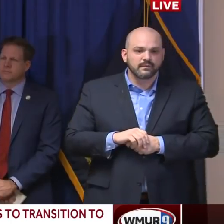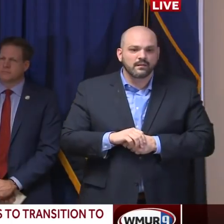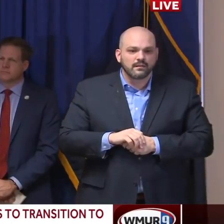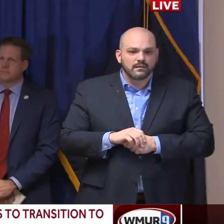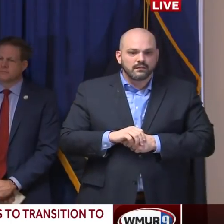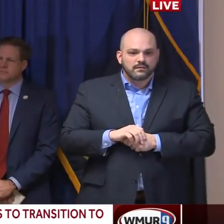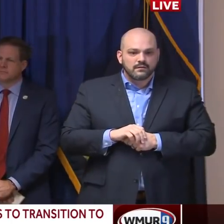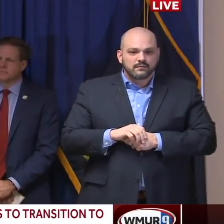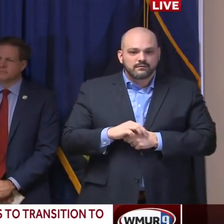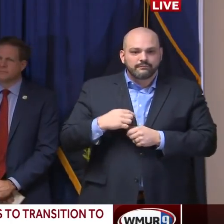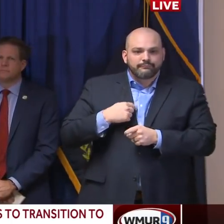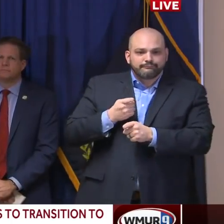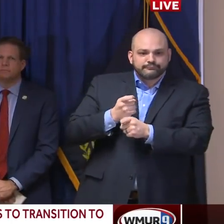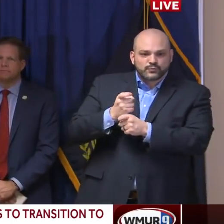SOME MAY FULLY ANALOG.